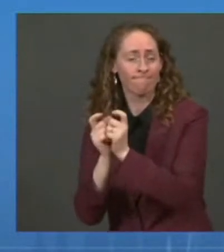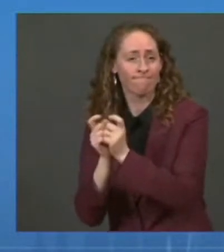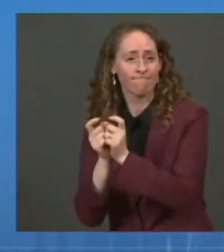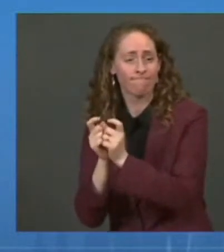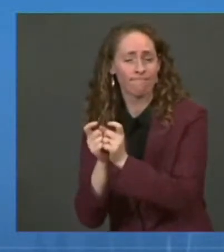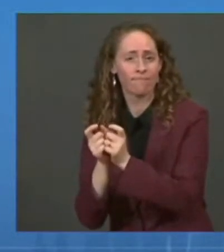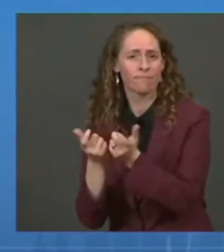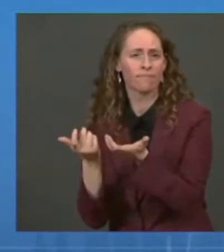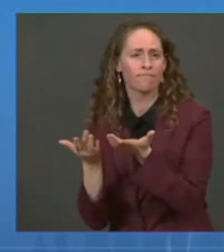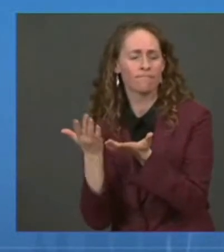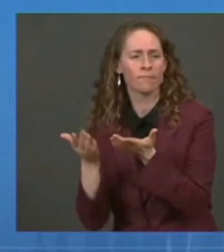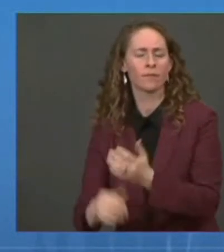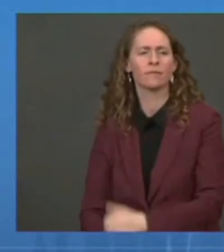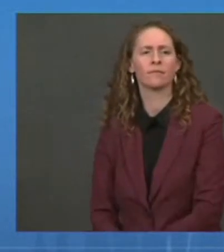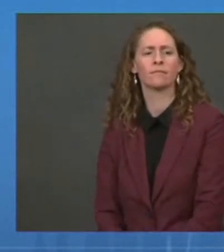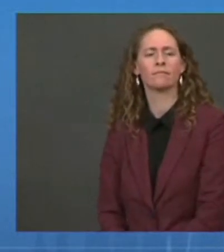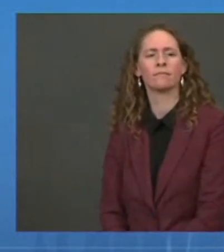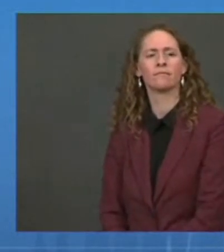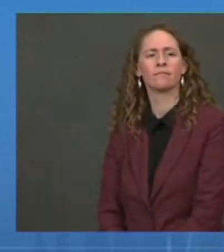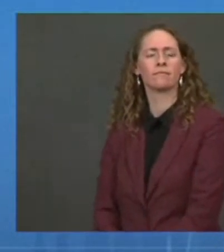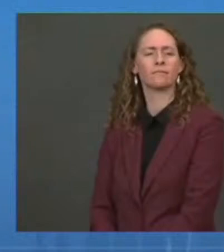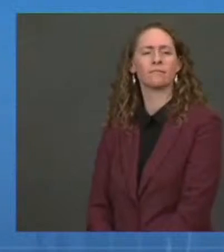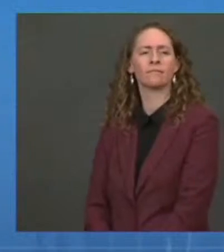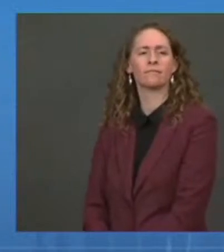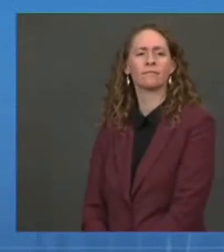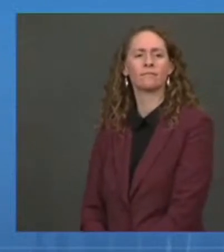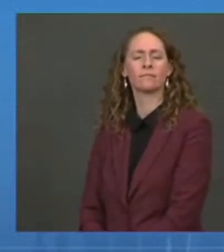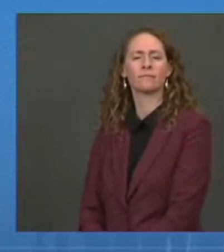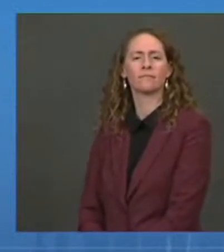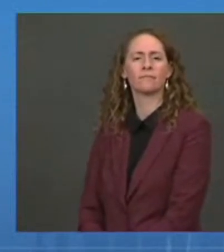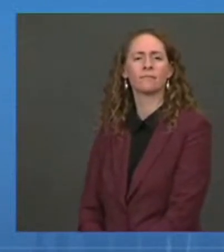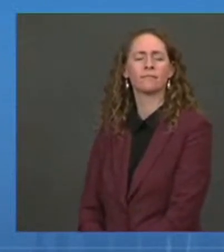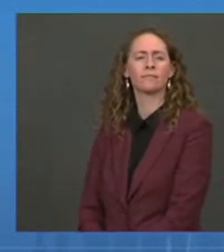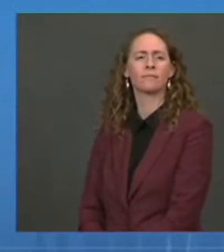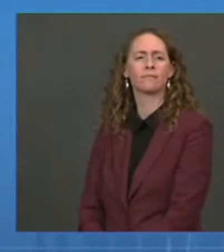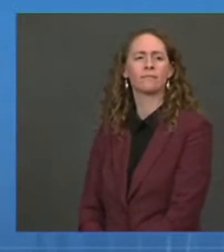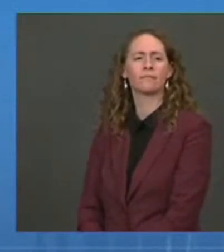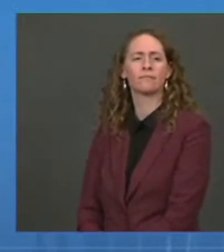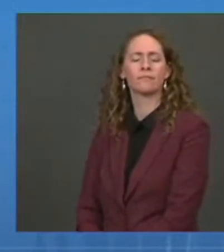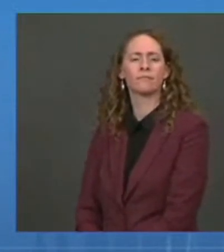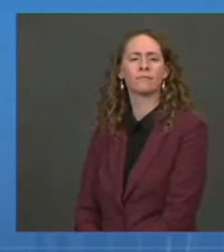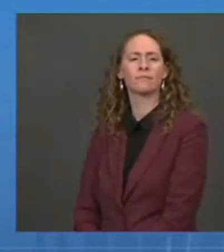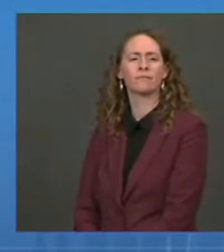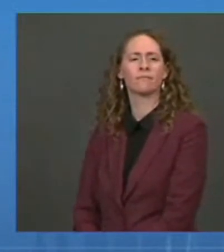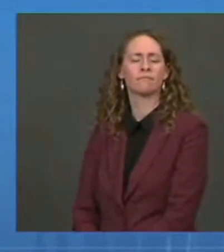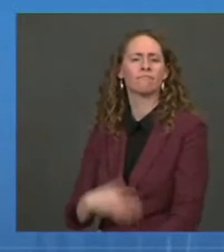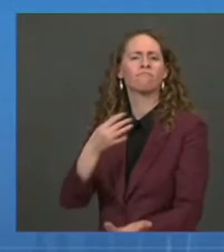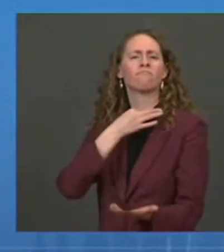IN THE EVENT THAT WE DO DO YOU ANTICIPATE THAT THE NEW